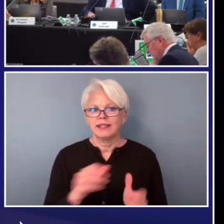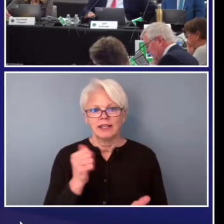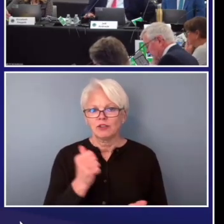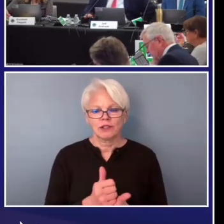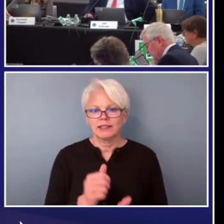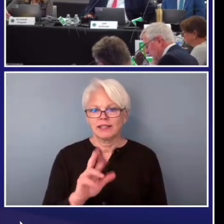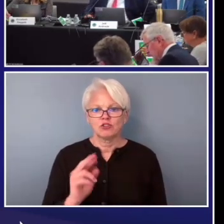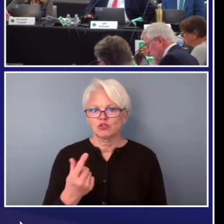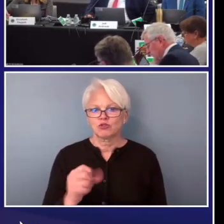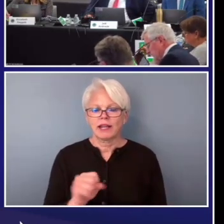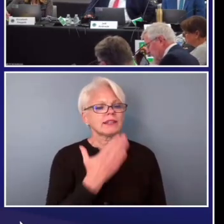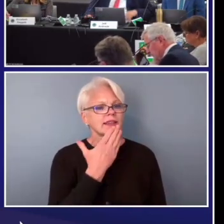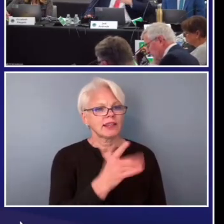Thank you, Jeff. Jennifer, please.